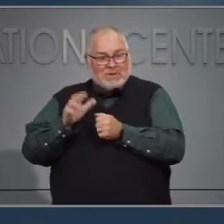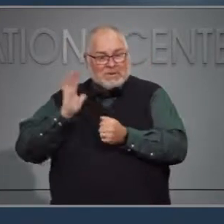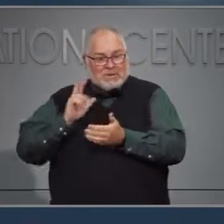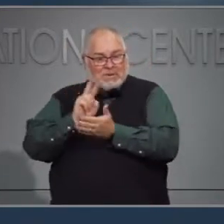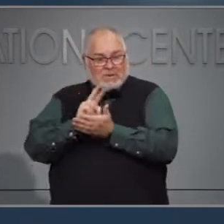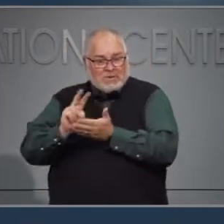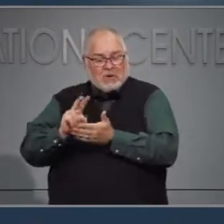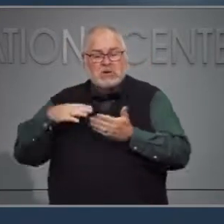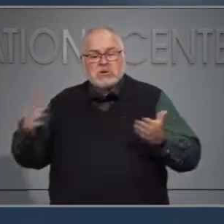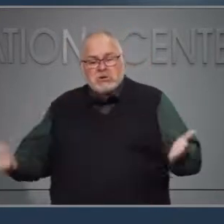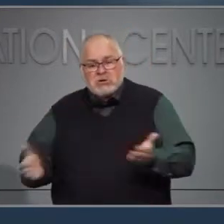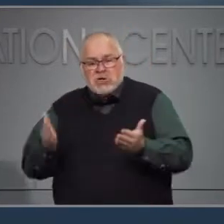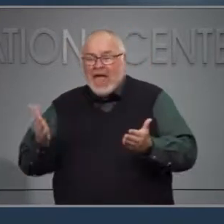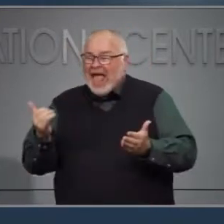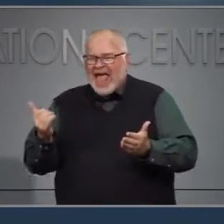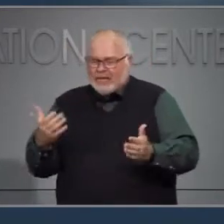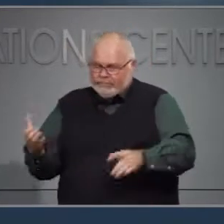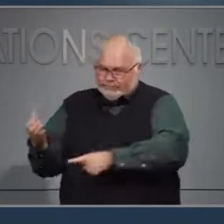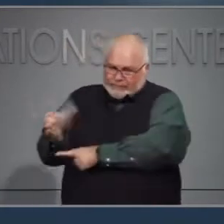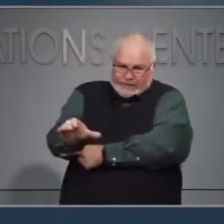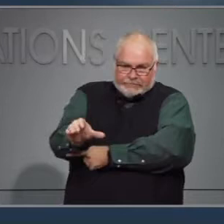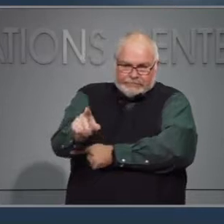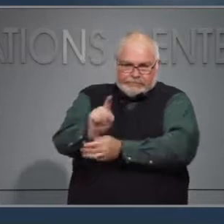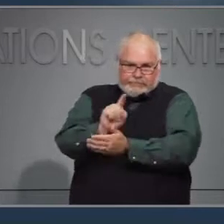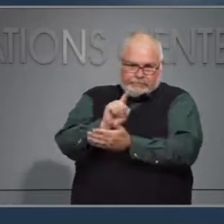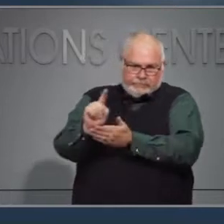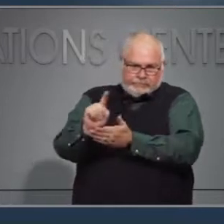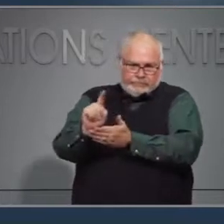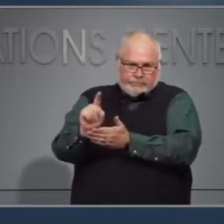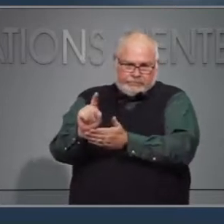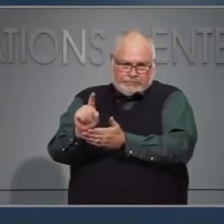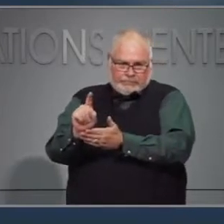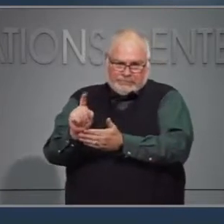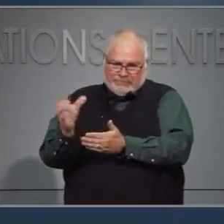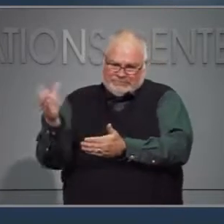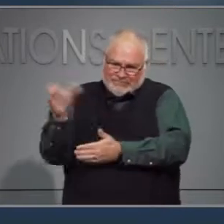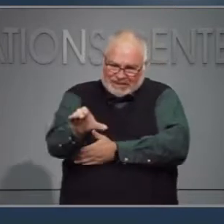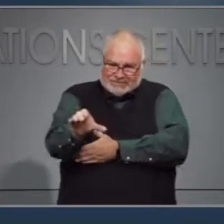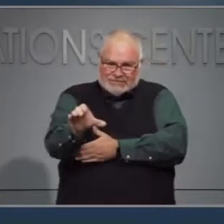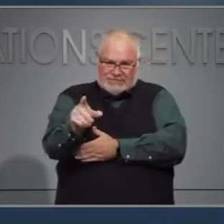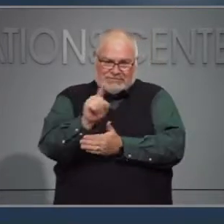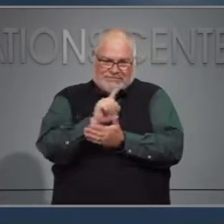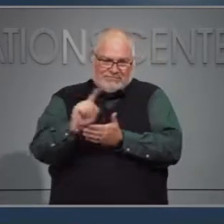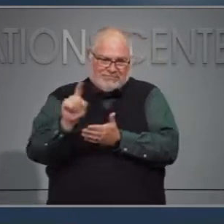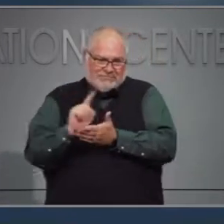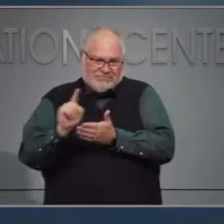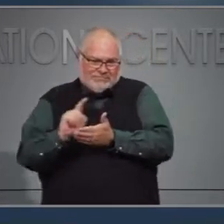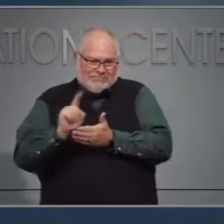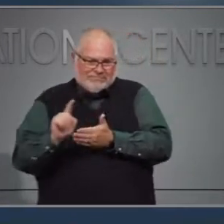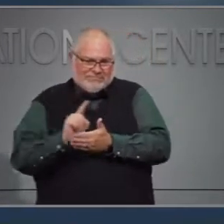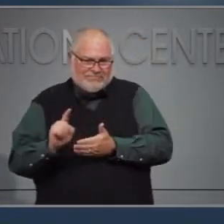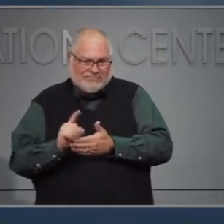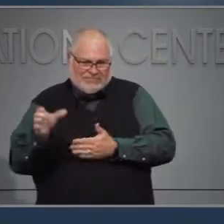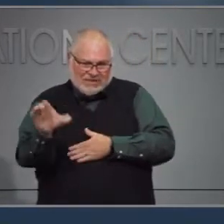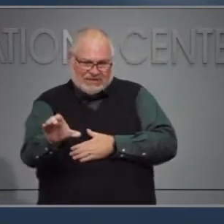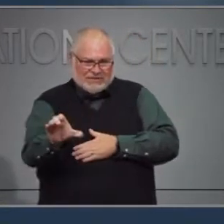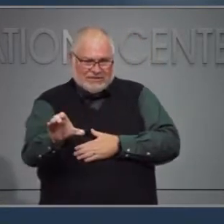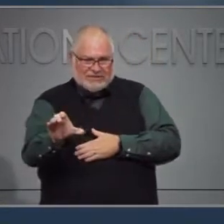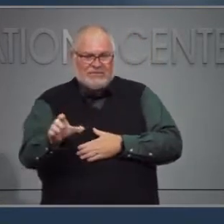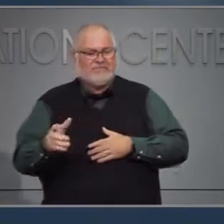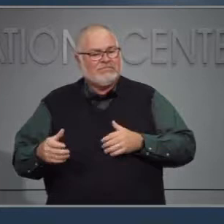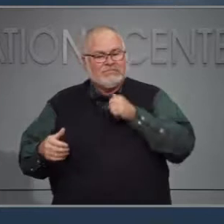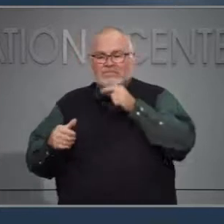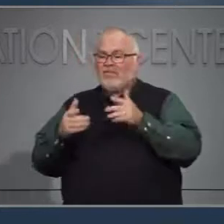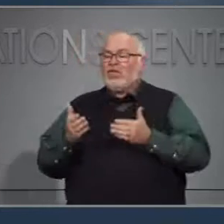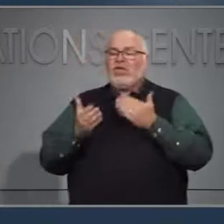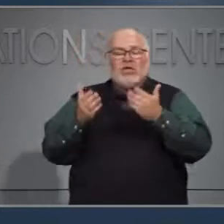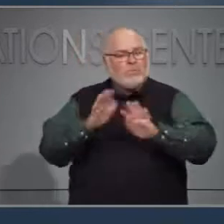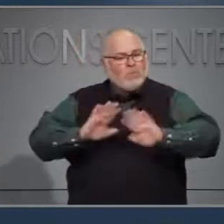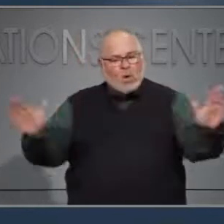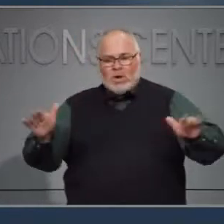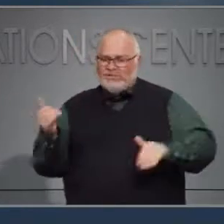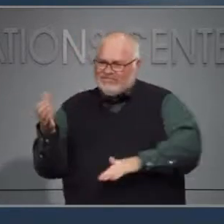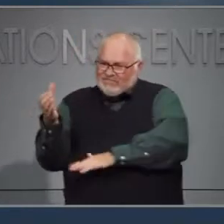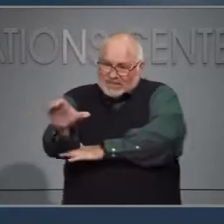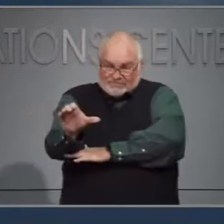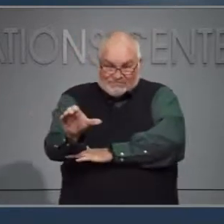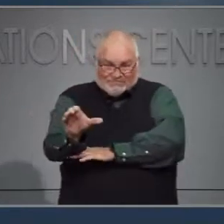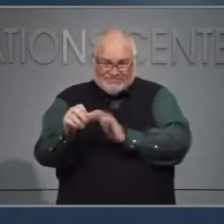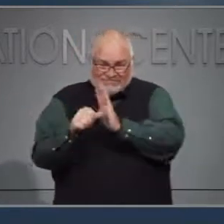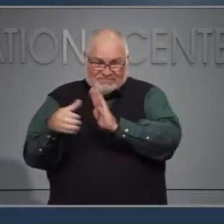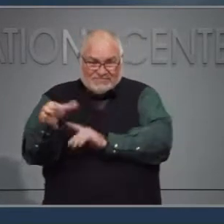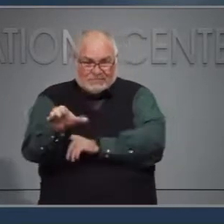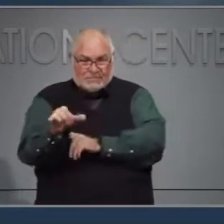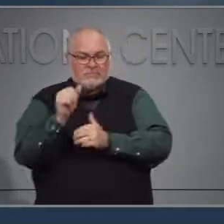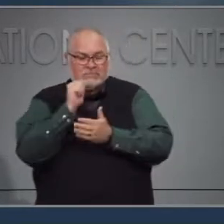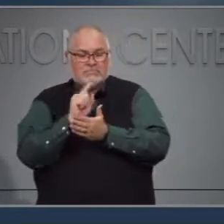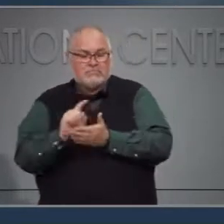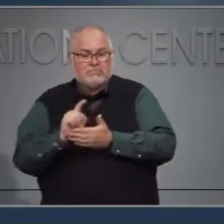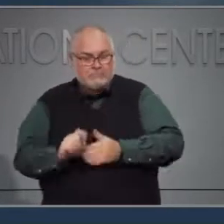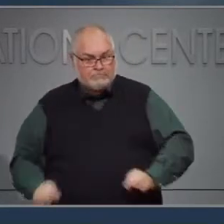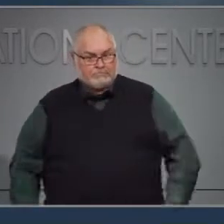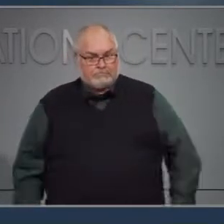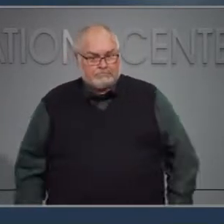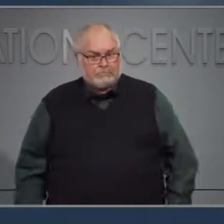PREVIOUSLY, OUR GUIDANCE RECOMMENDED STAFF TESTING EVERY TWO WEEKS TODAY WE ARE ANNOUNCING WE ARE TURNING THAT RECOMMENDATION INTO A REQUIREMENT FOR TESTING OF